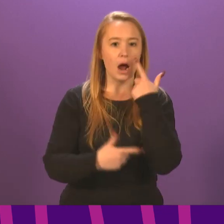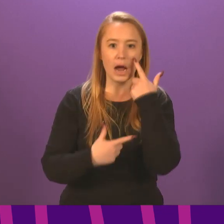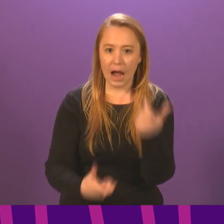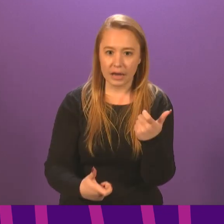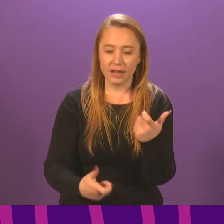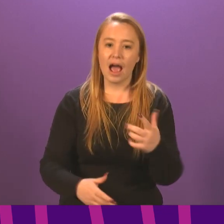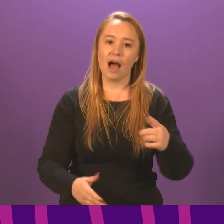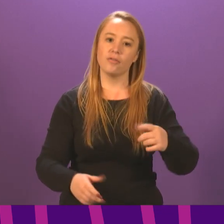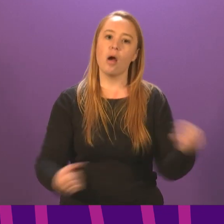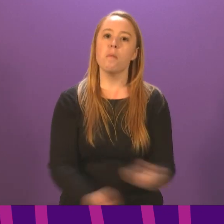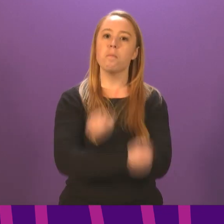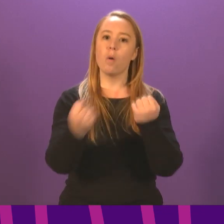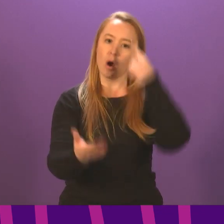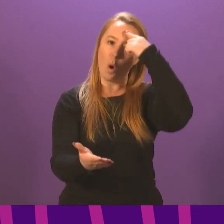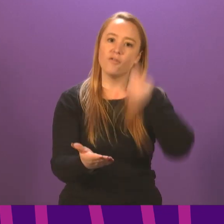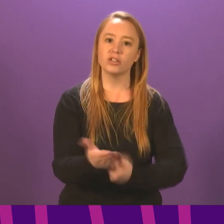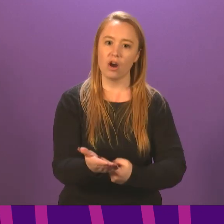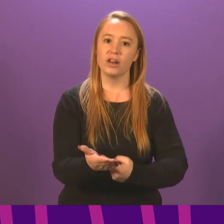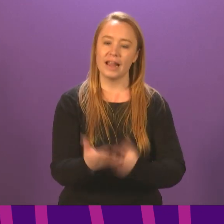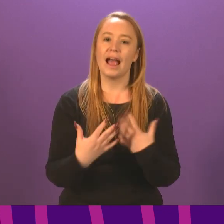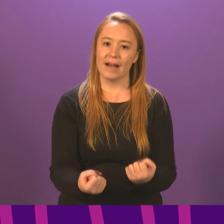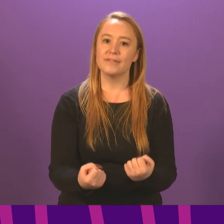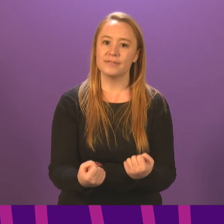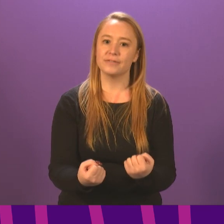arrangements for powers of attorney and for adults with incapacity apply. It might be